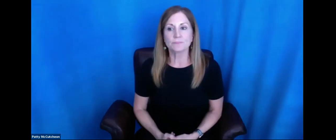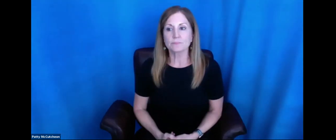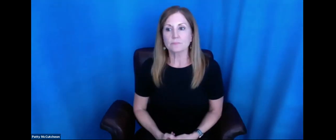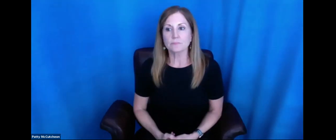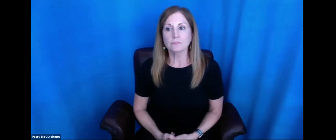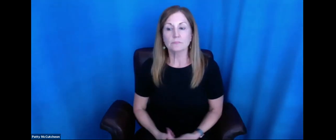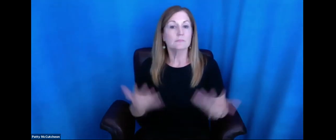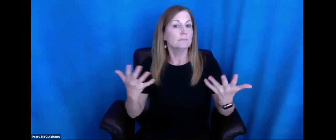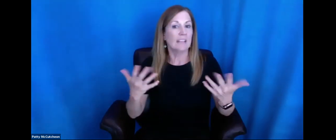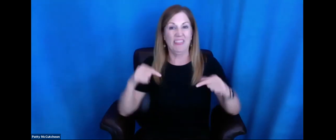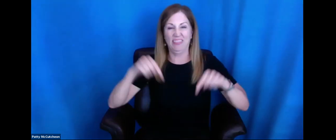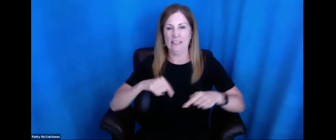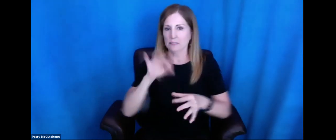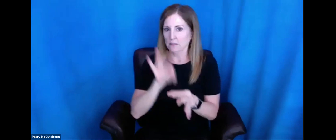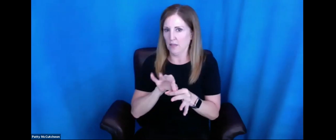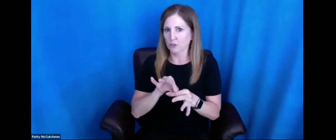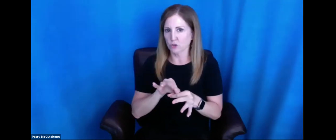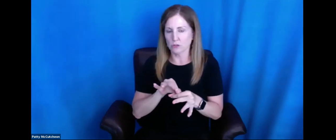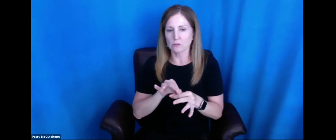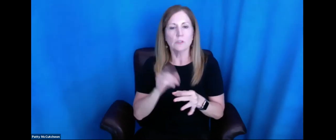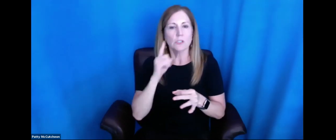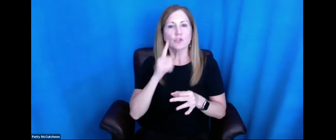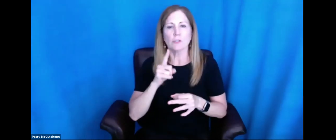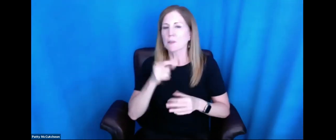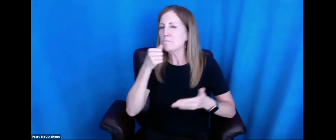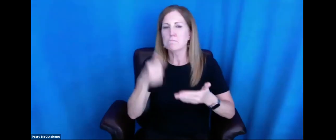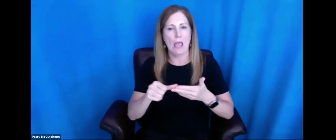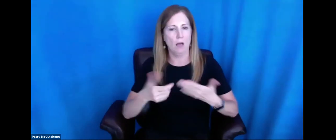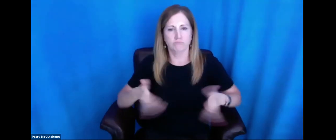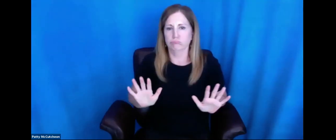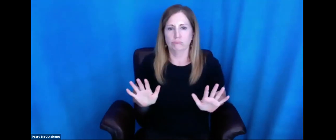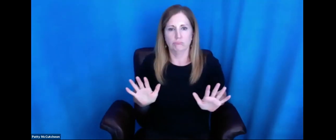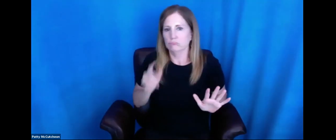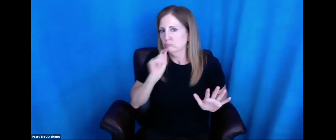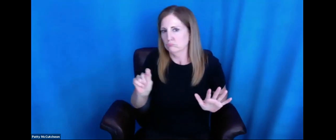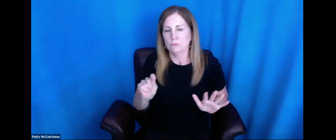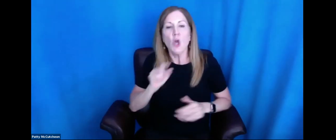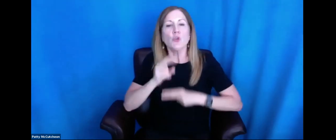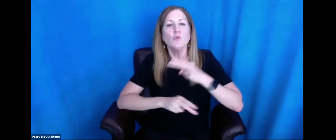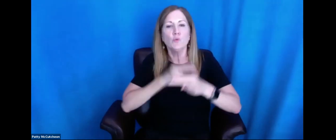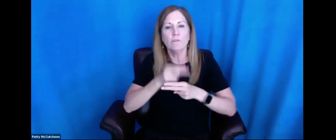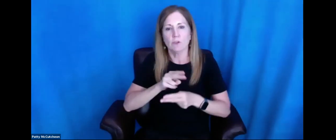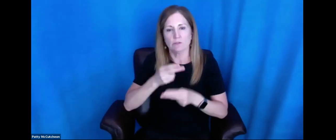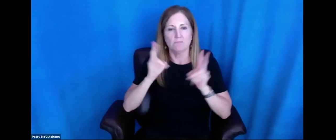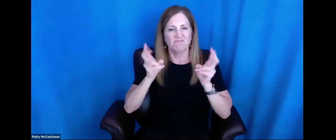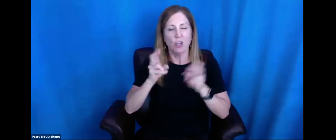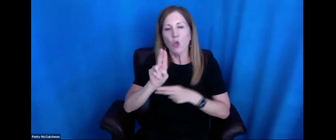just for this election to a universal vote by mail system. And universal vote by mail means that every registered